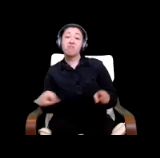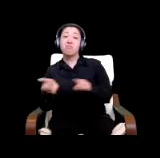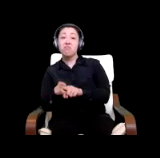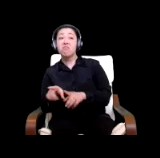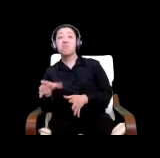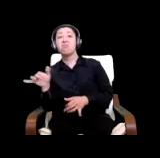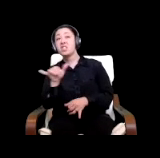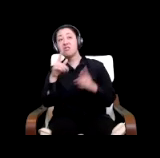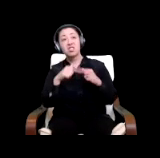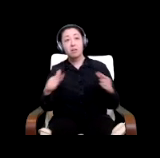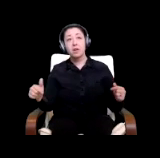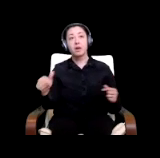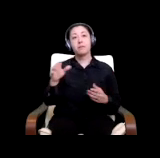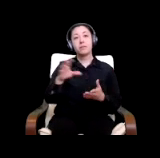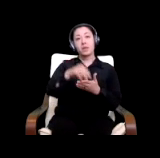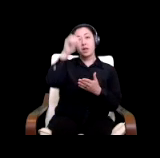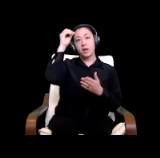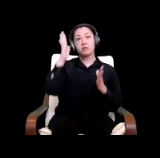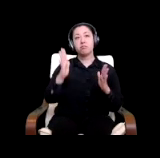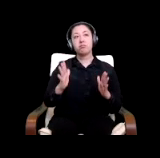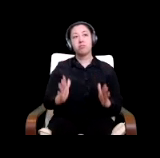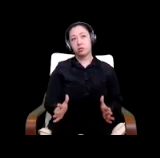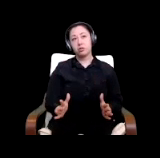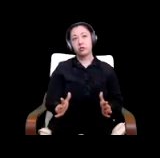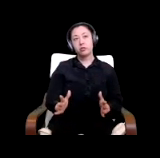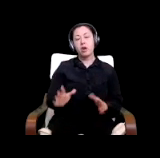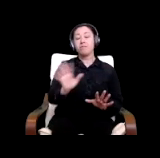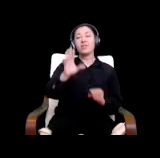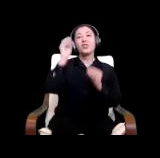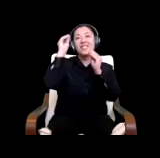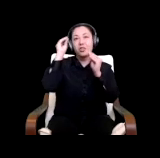that are working with the students.